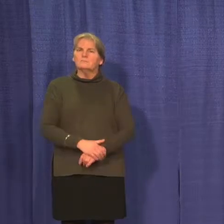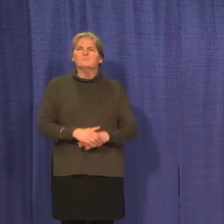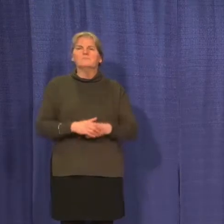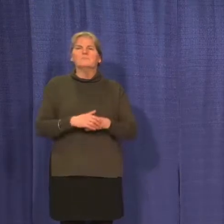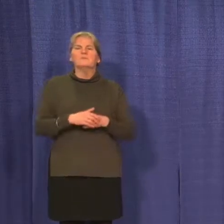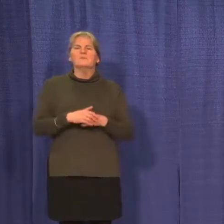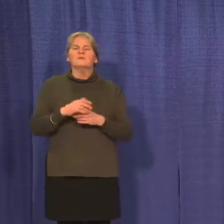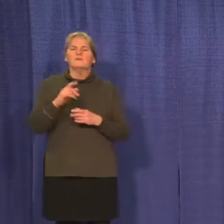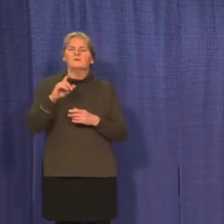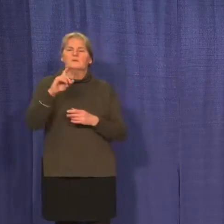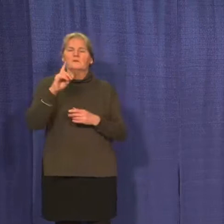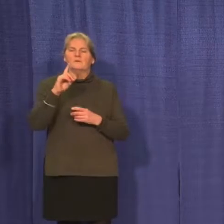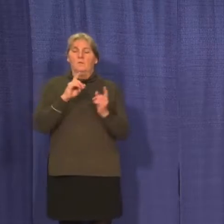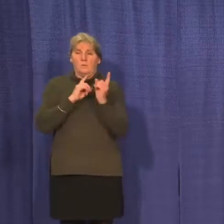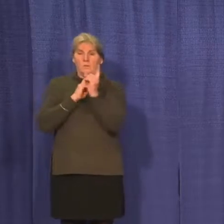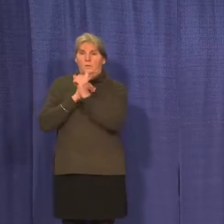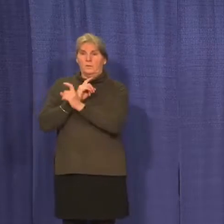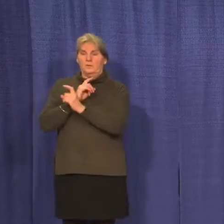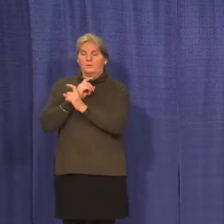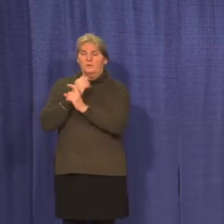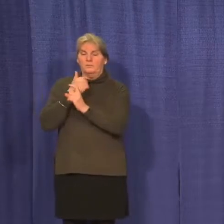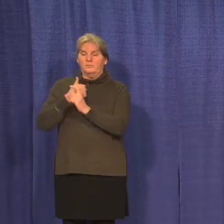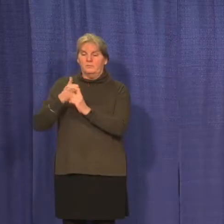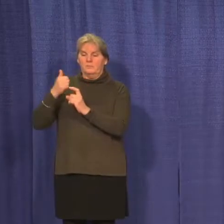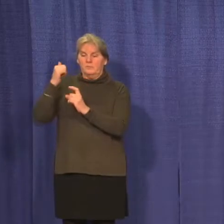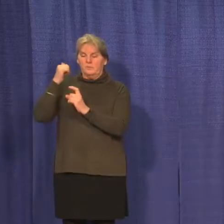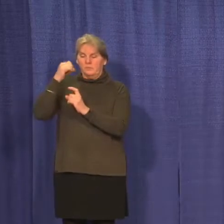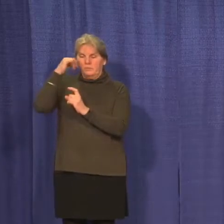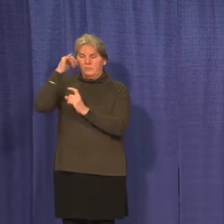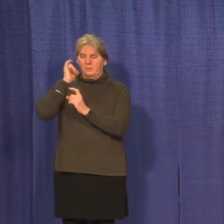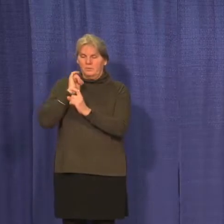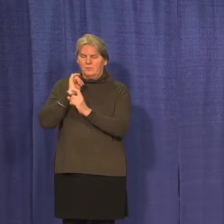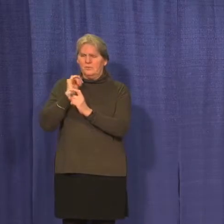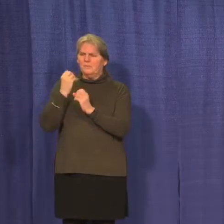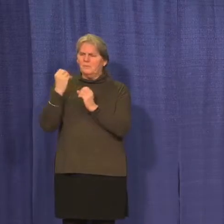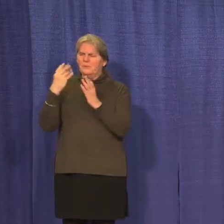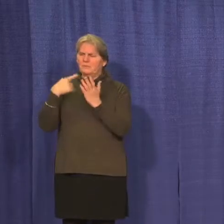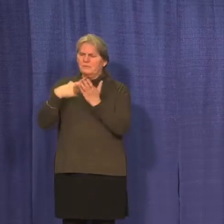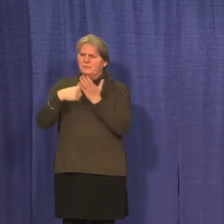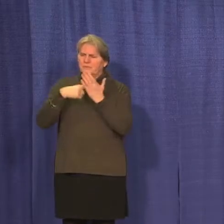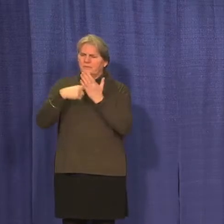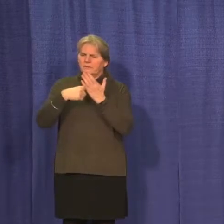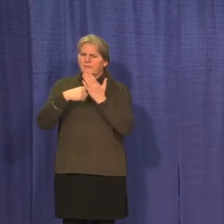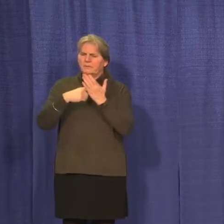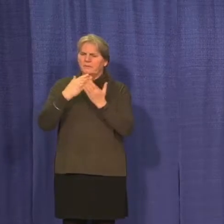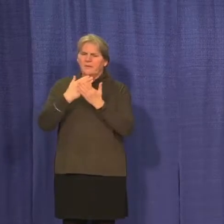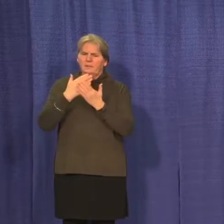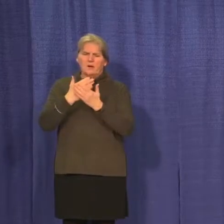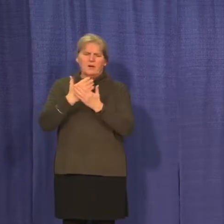The question is for the premier. There are a lot of discussions right now for a vaccination